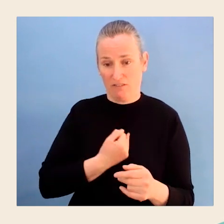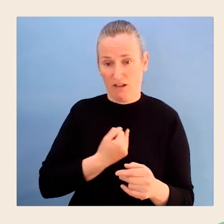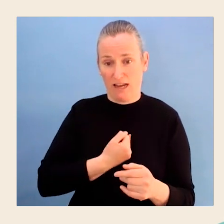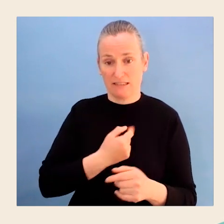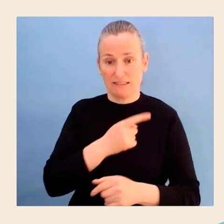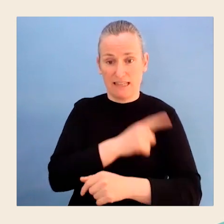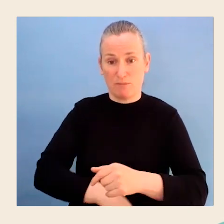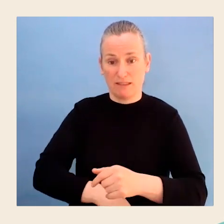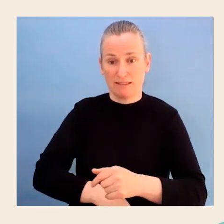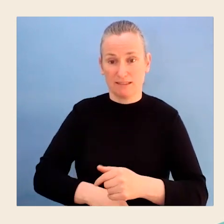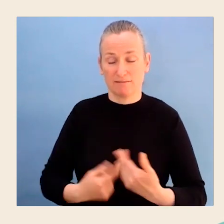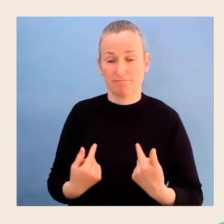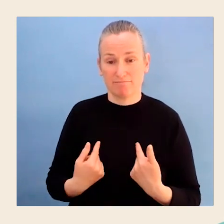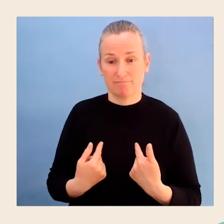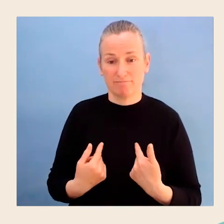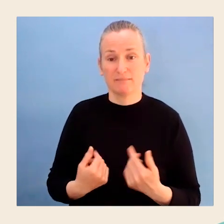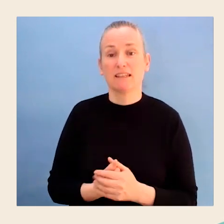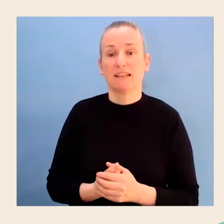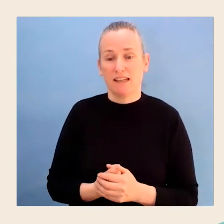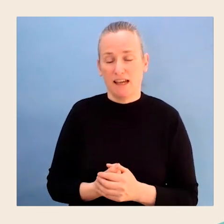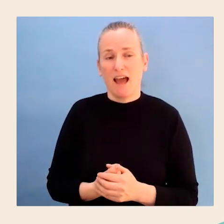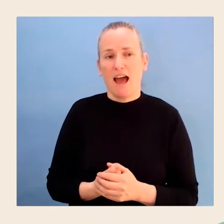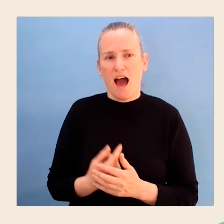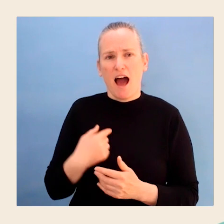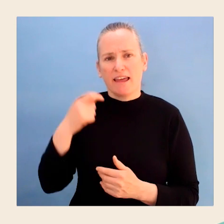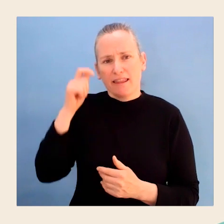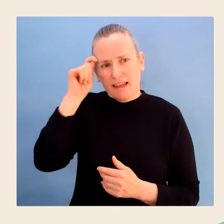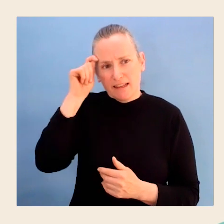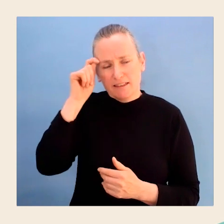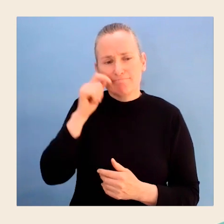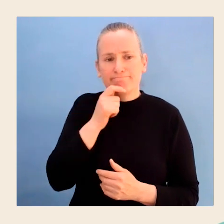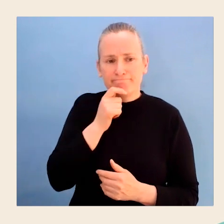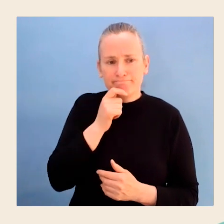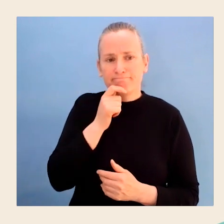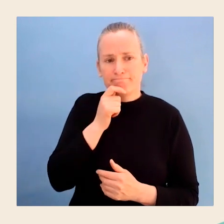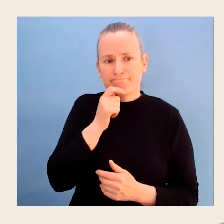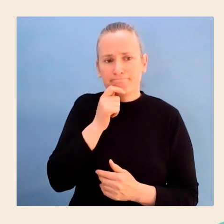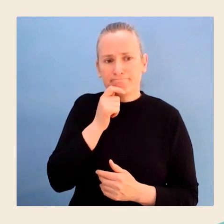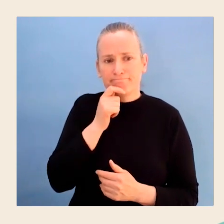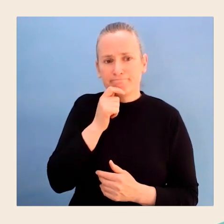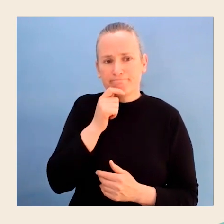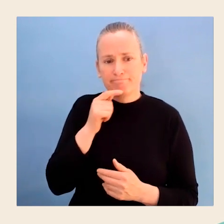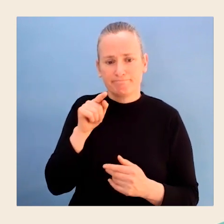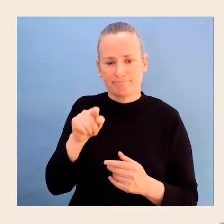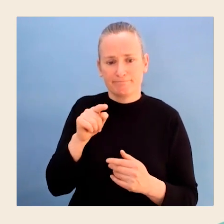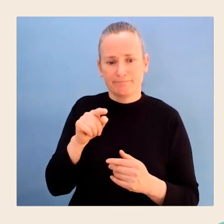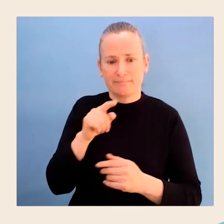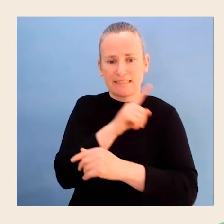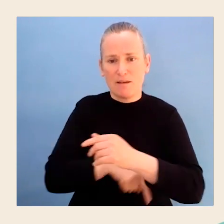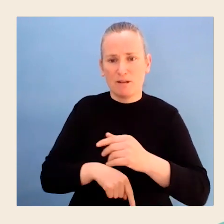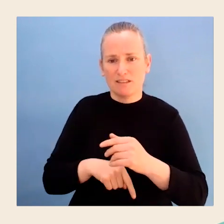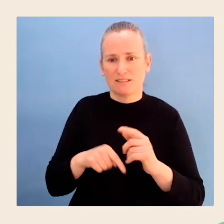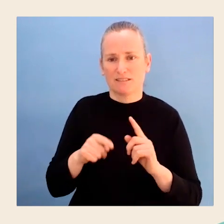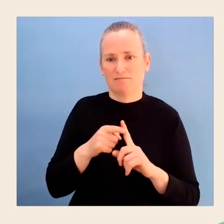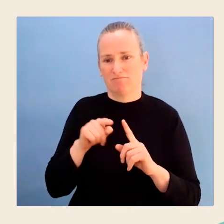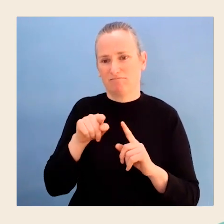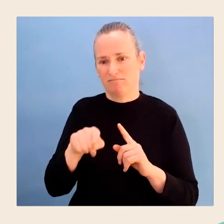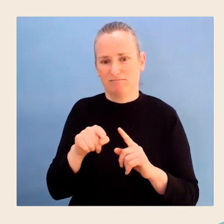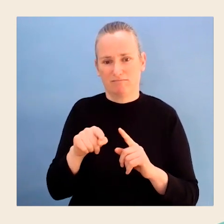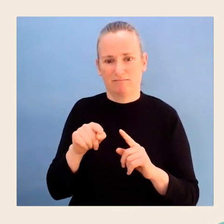And I think, disabled pop culture, I mean, how many times are we going to have